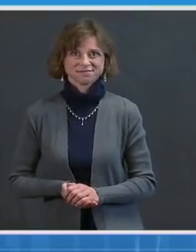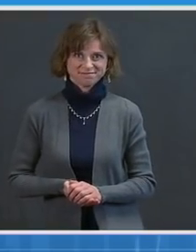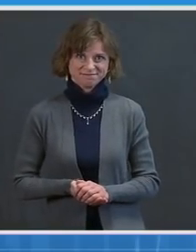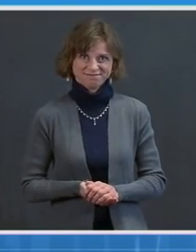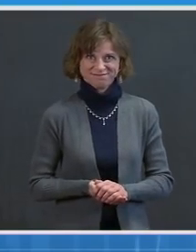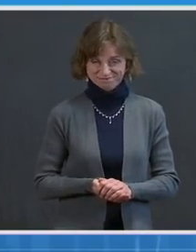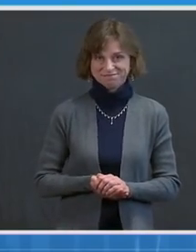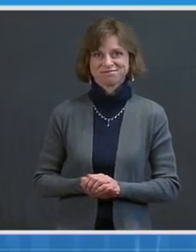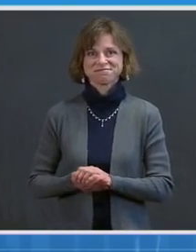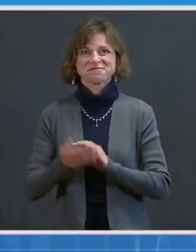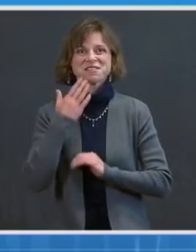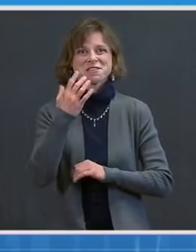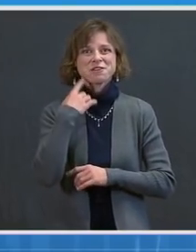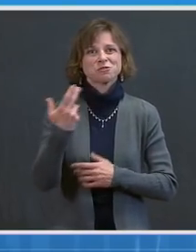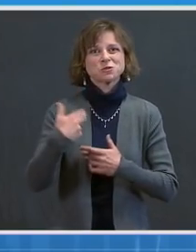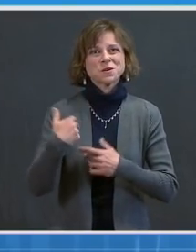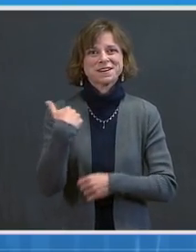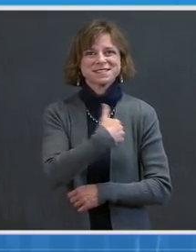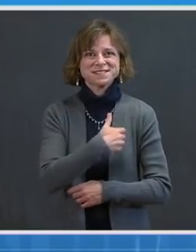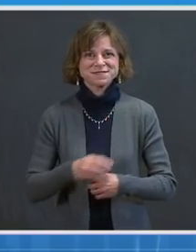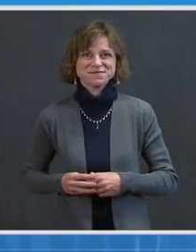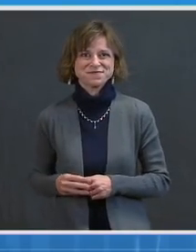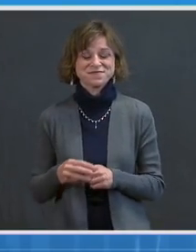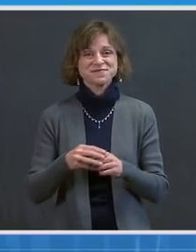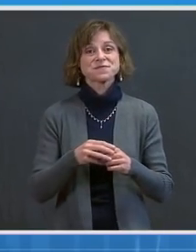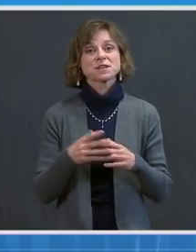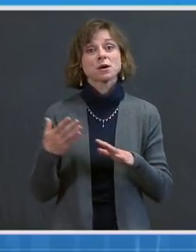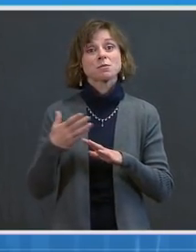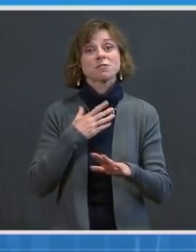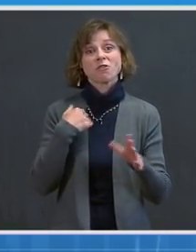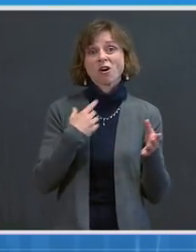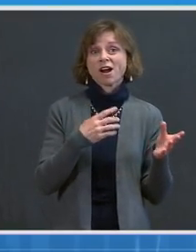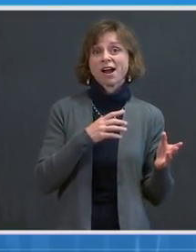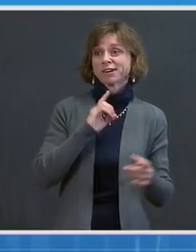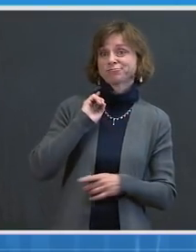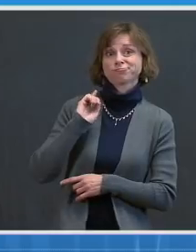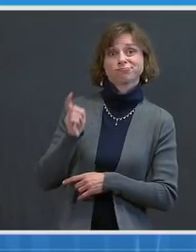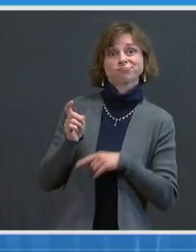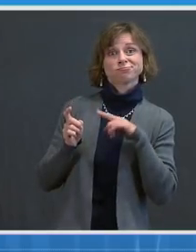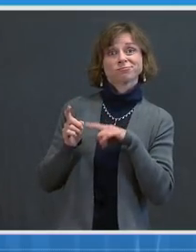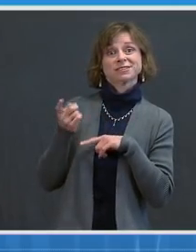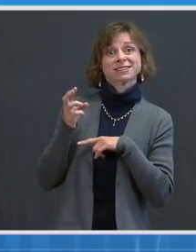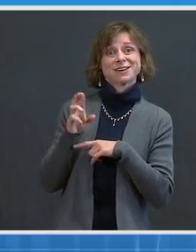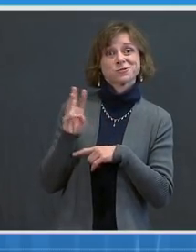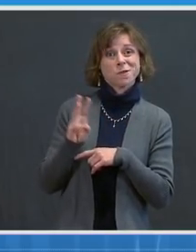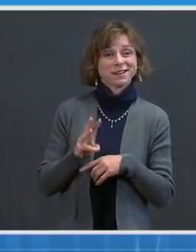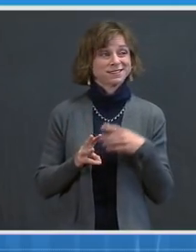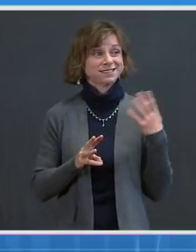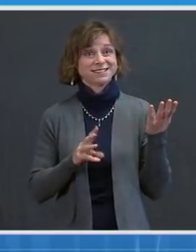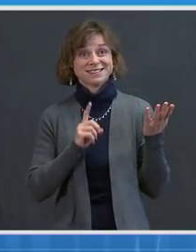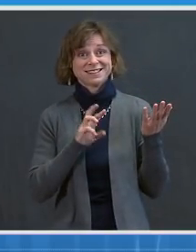Mr. Slavitt: Thank you for joining us. Before I turn to Dr. Walensky and Dr. Fauci, I wanted to give a quick update.